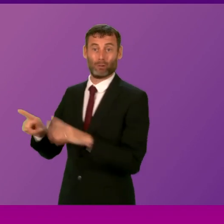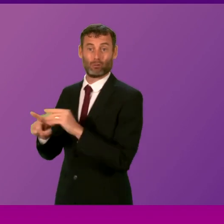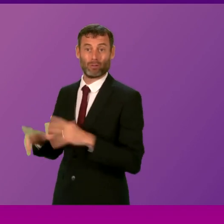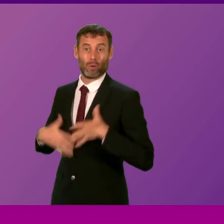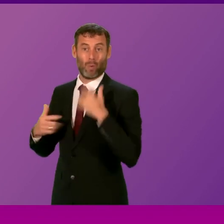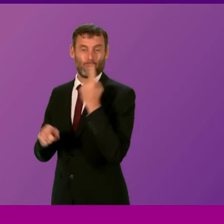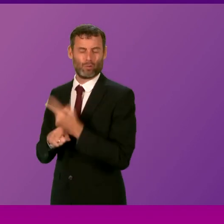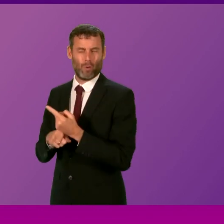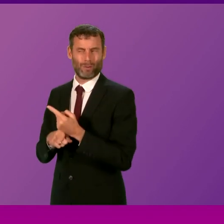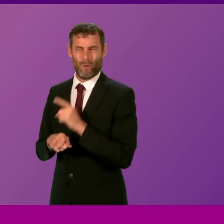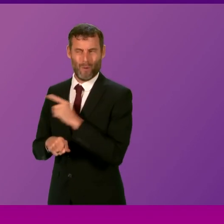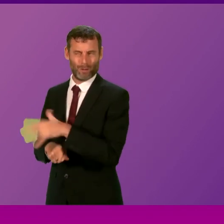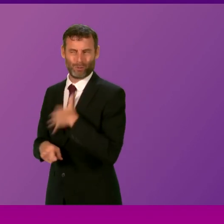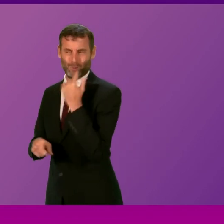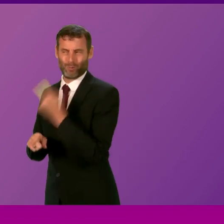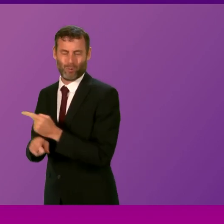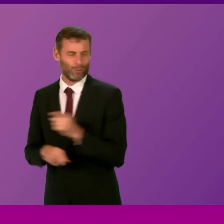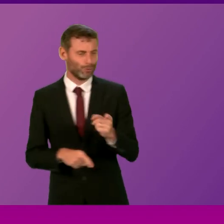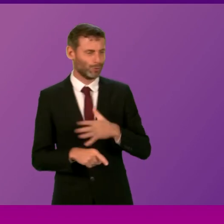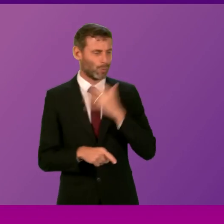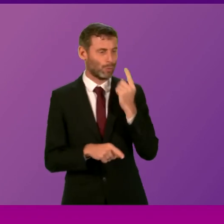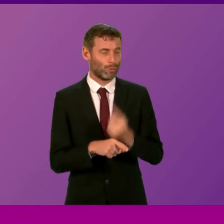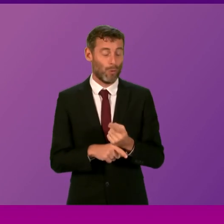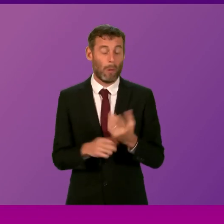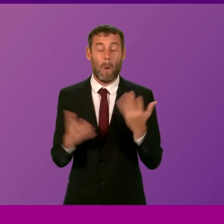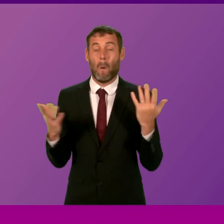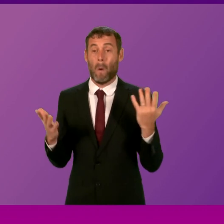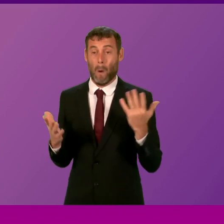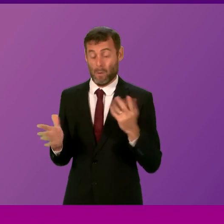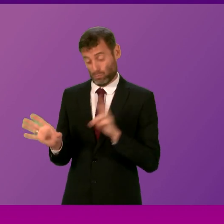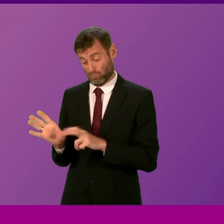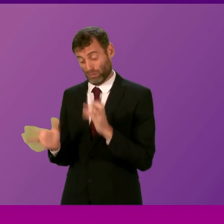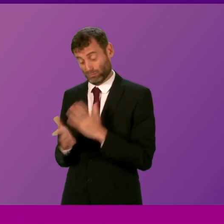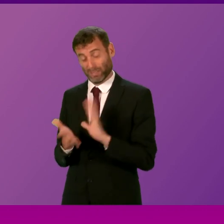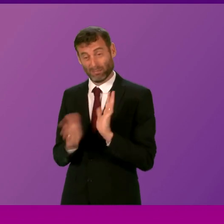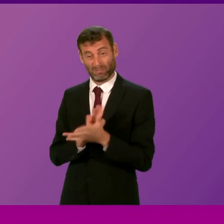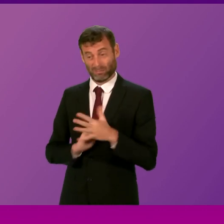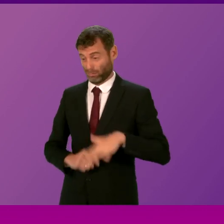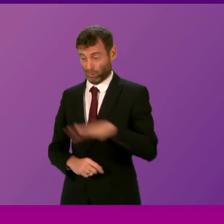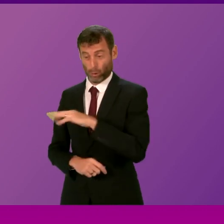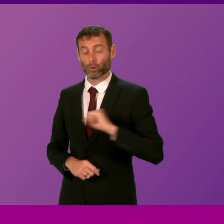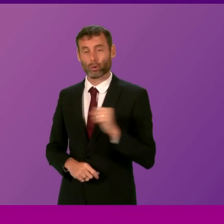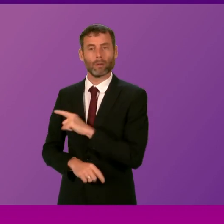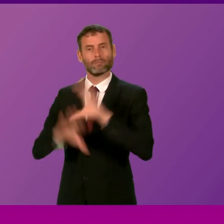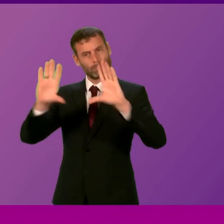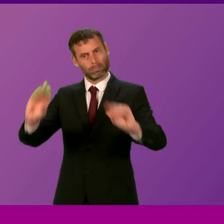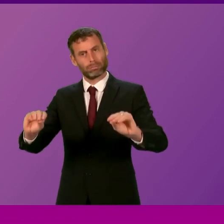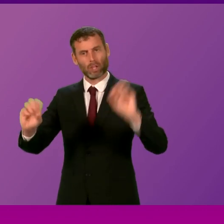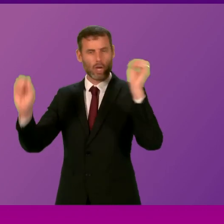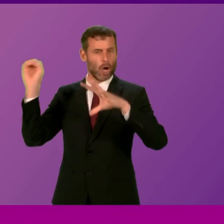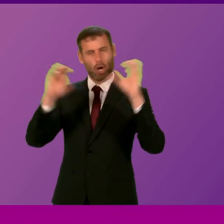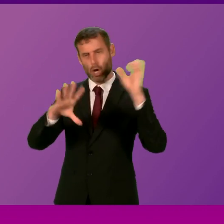Brexit is an on-going disaster for Scotland. The Labour Party now—